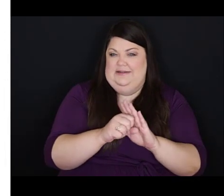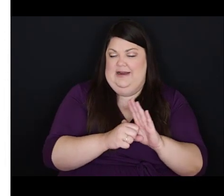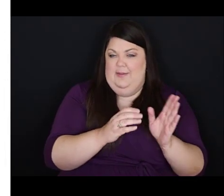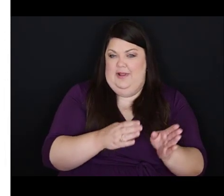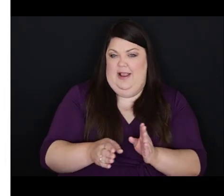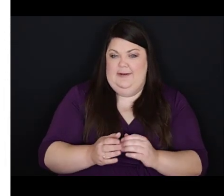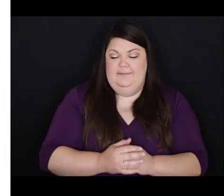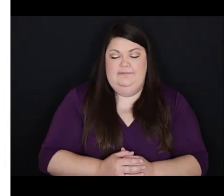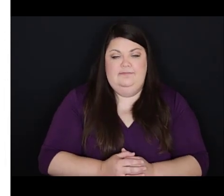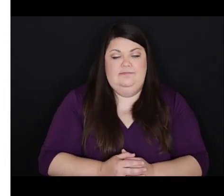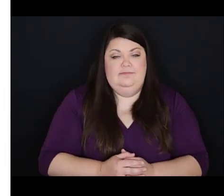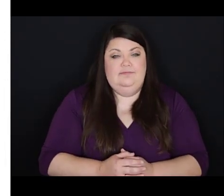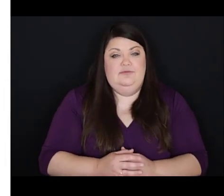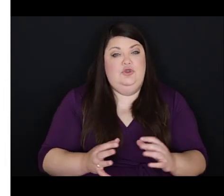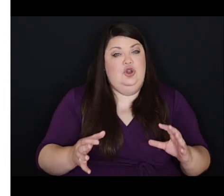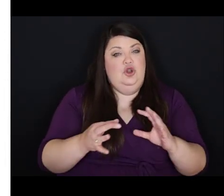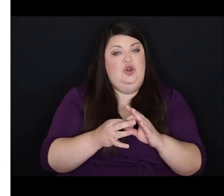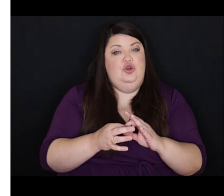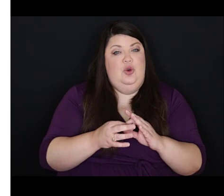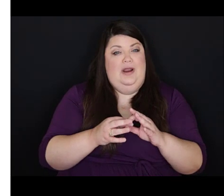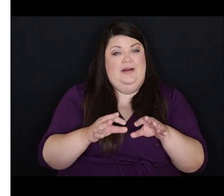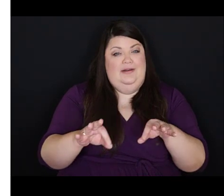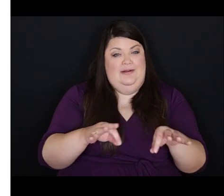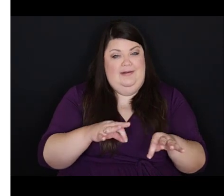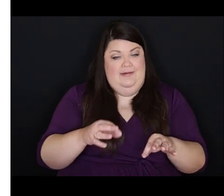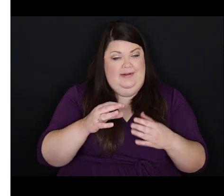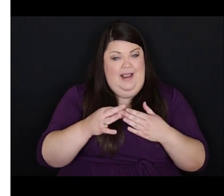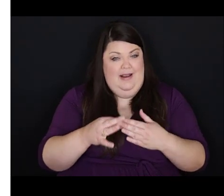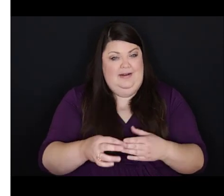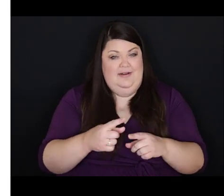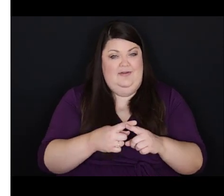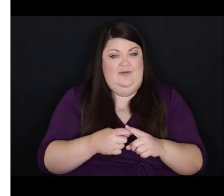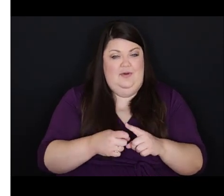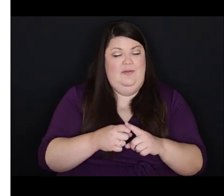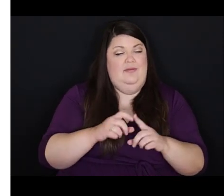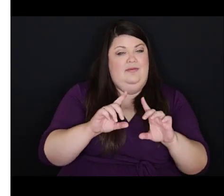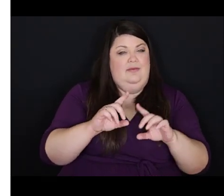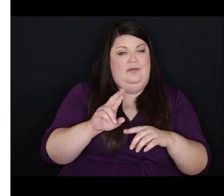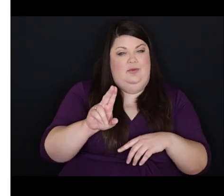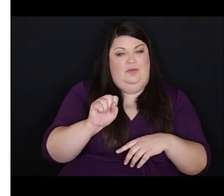Joint guidance from the Departments of Education and Labor will be released this